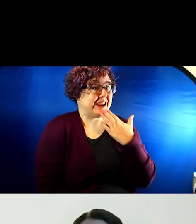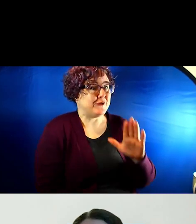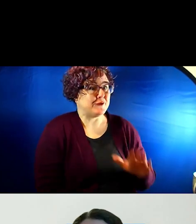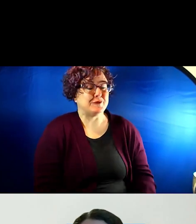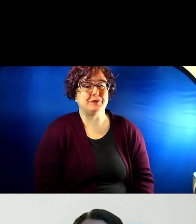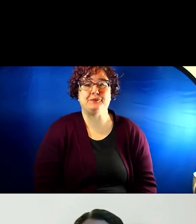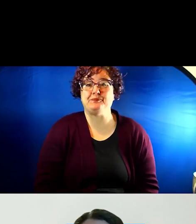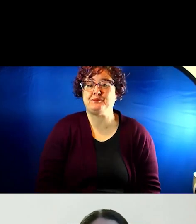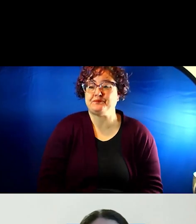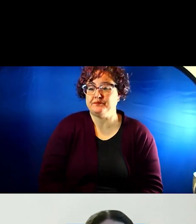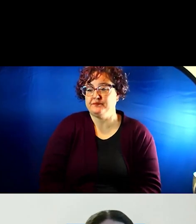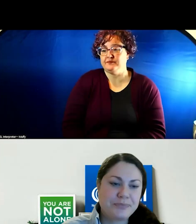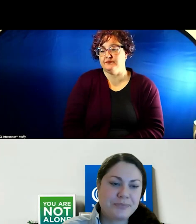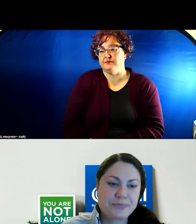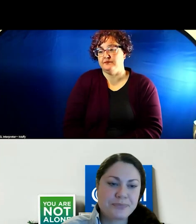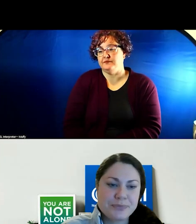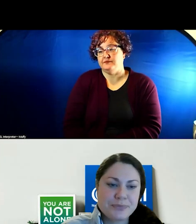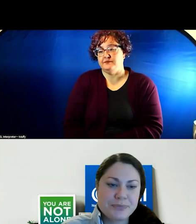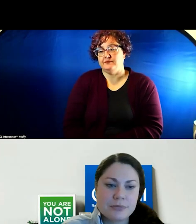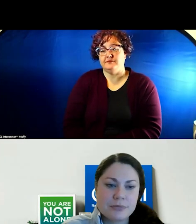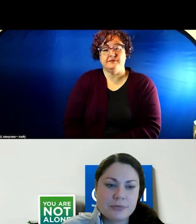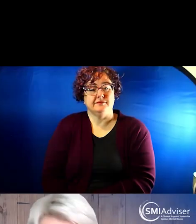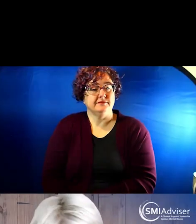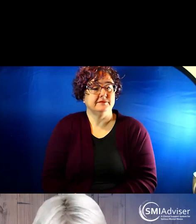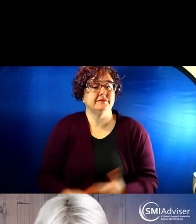WE WILL MOVE TO THE CRISIS TALK GUEST, LISELLE YORK.